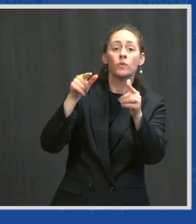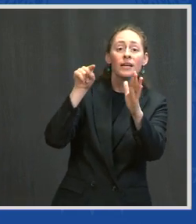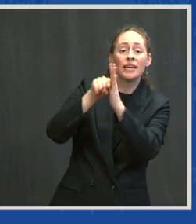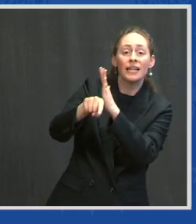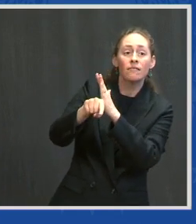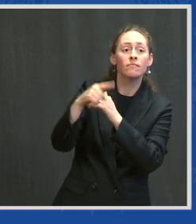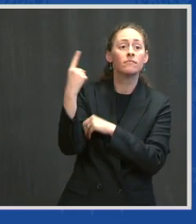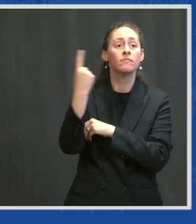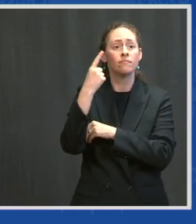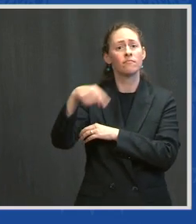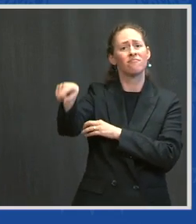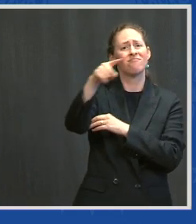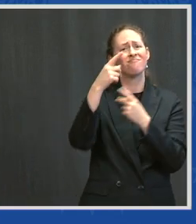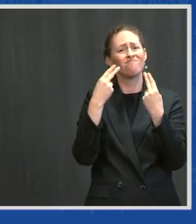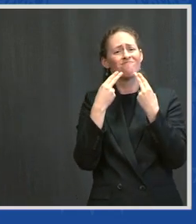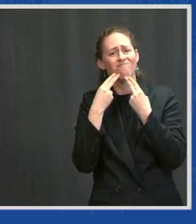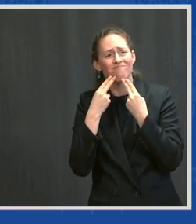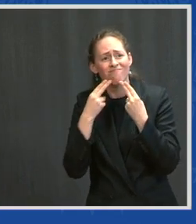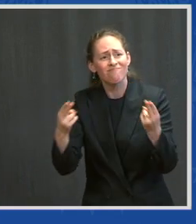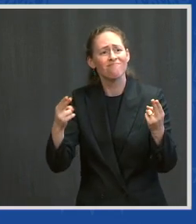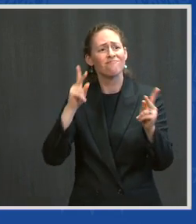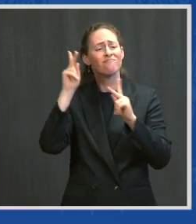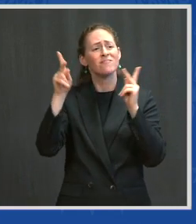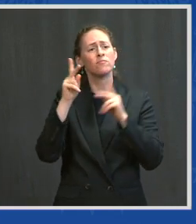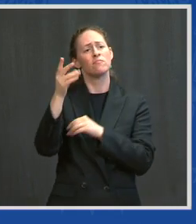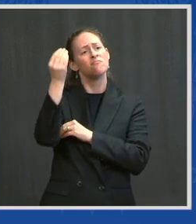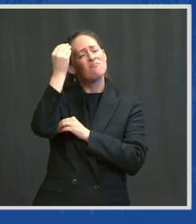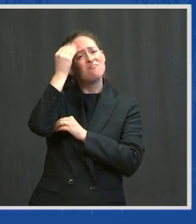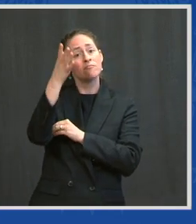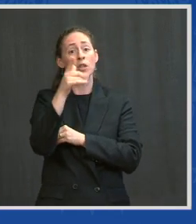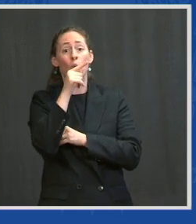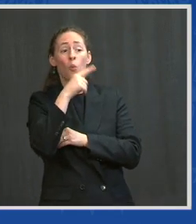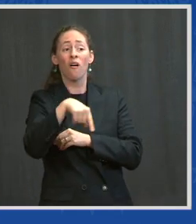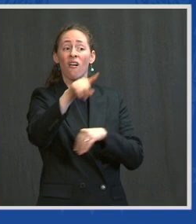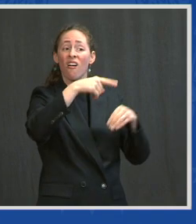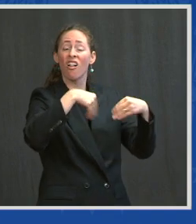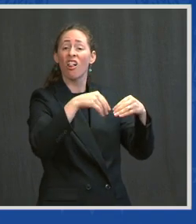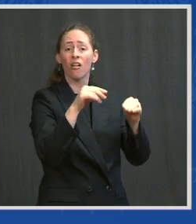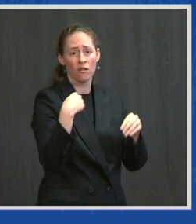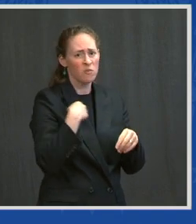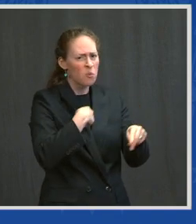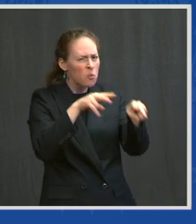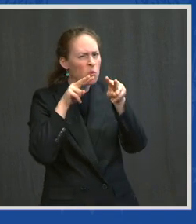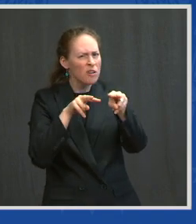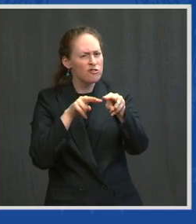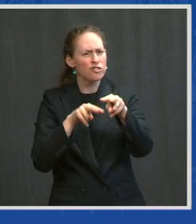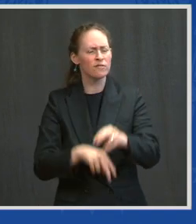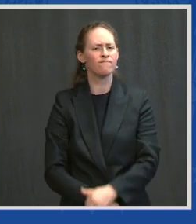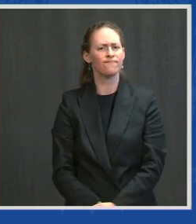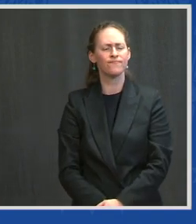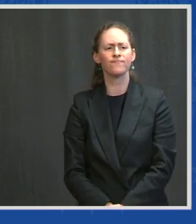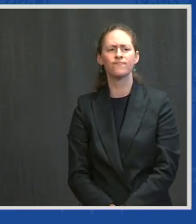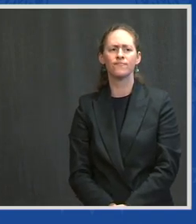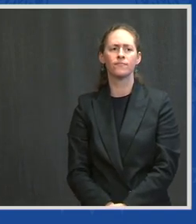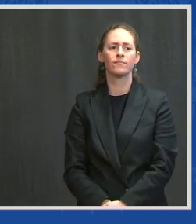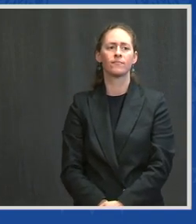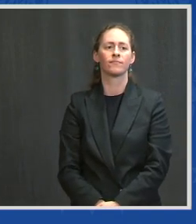we're going to crack down on those gun dealers and the violent criminals they knowingly arm. In April, I announced that the Justice Department